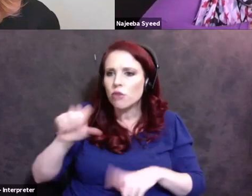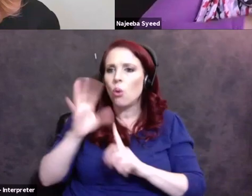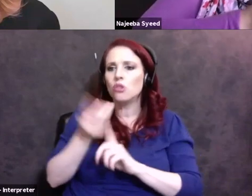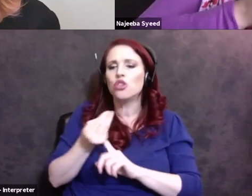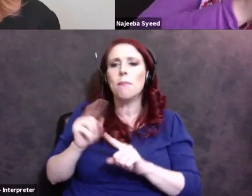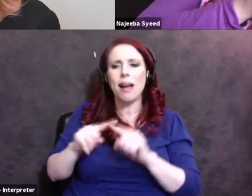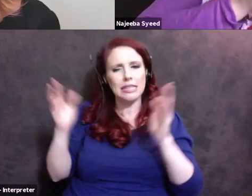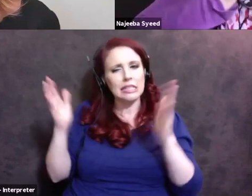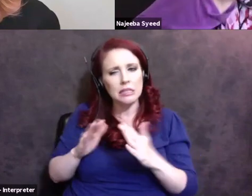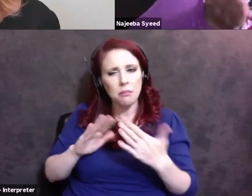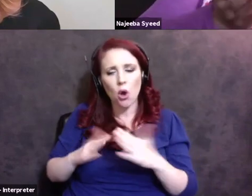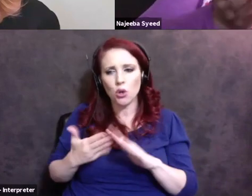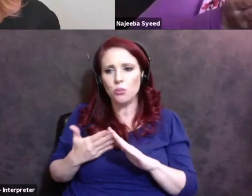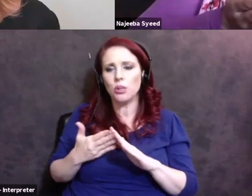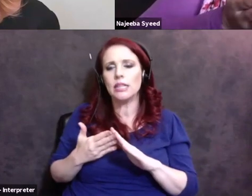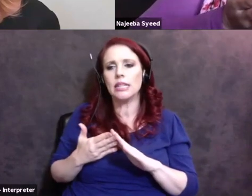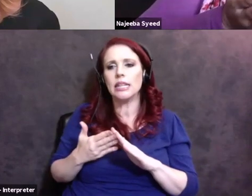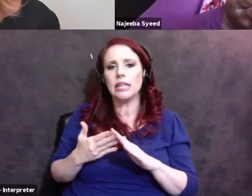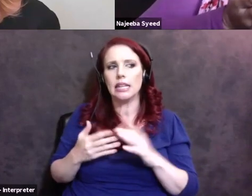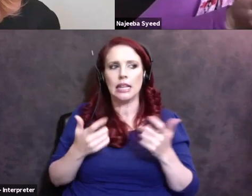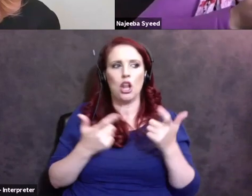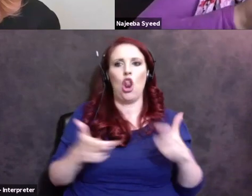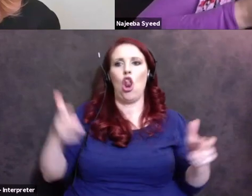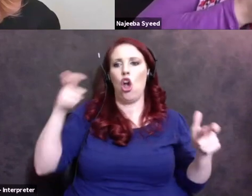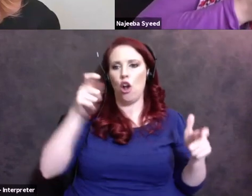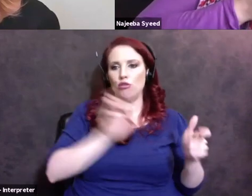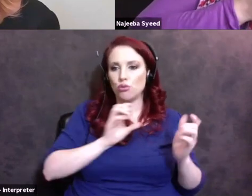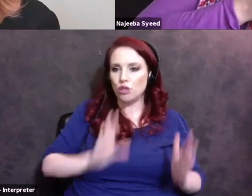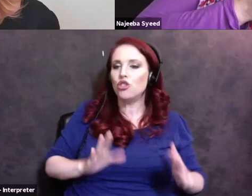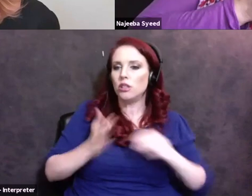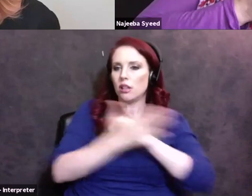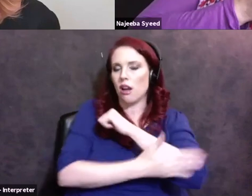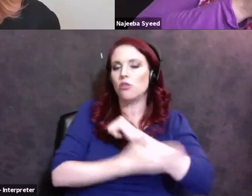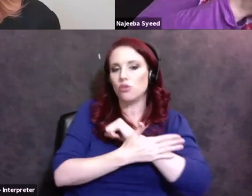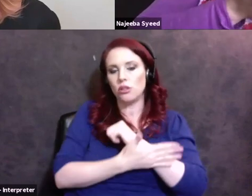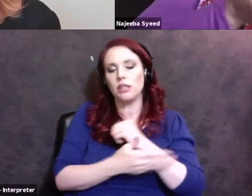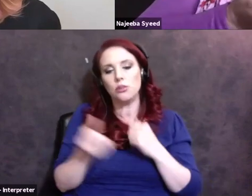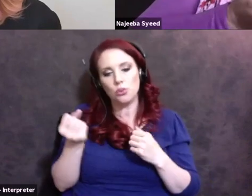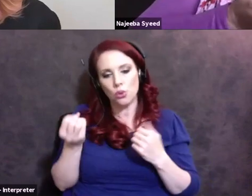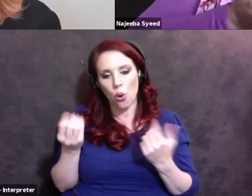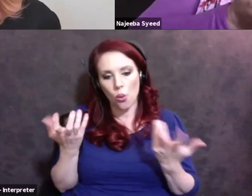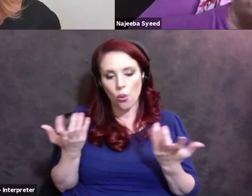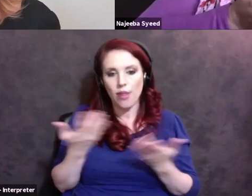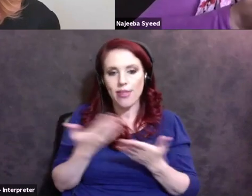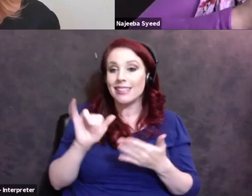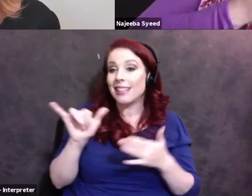in a country that is still largely Christian, so things like holidays are not just minor